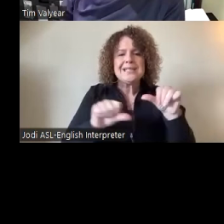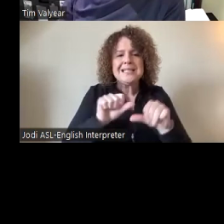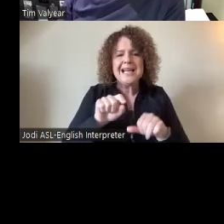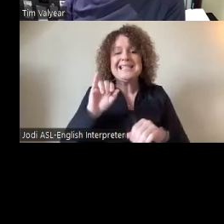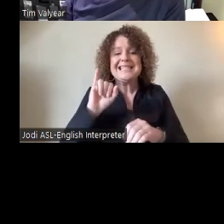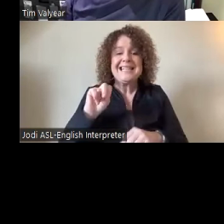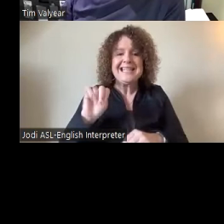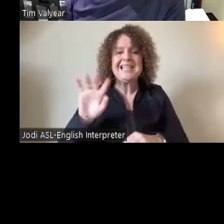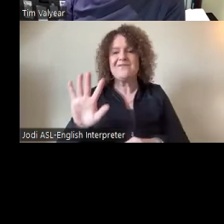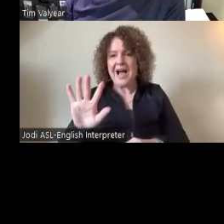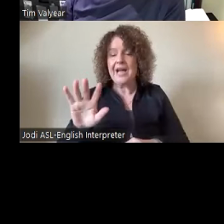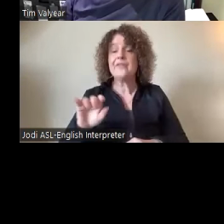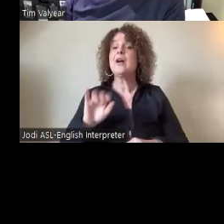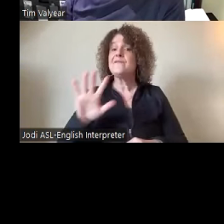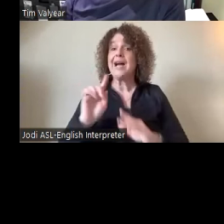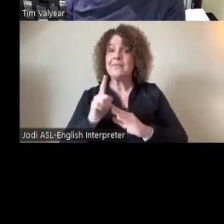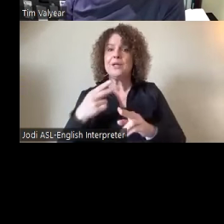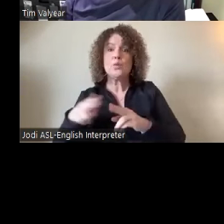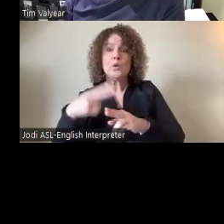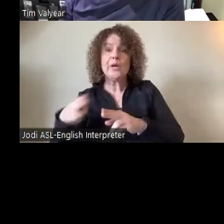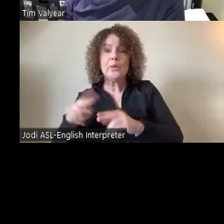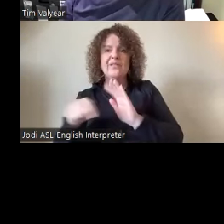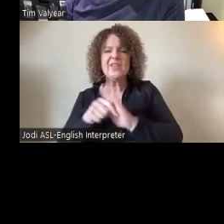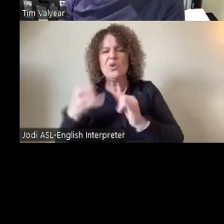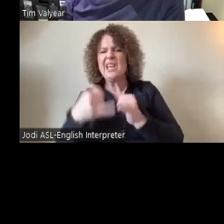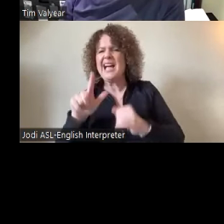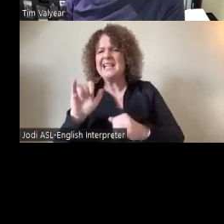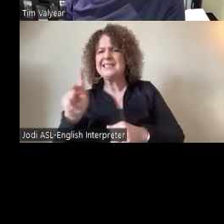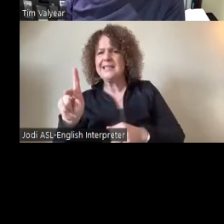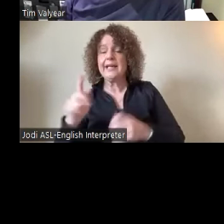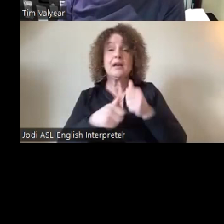is a great place to go if you want to get some really